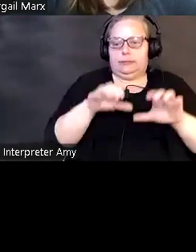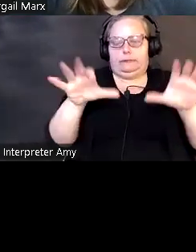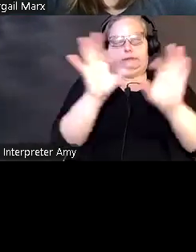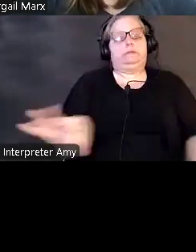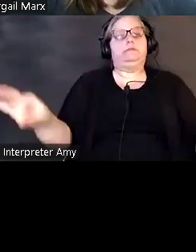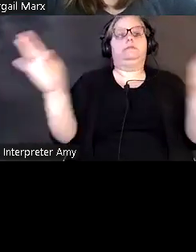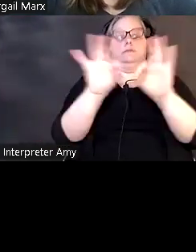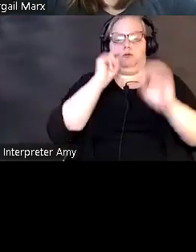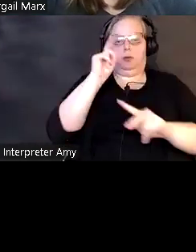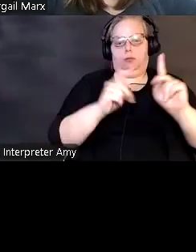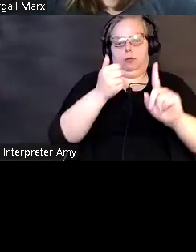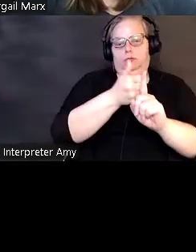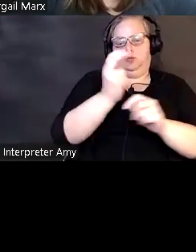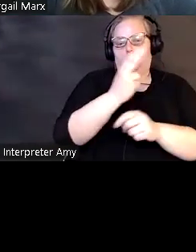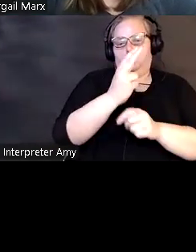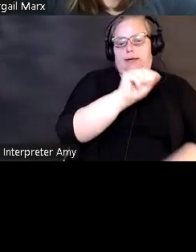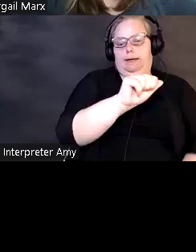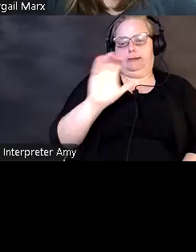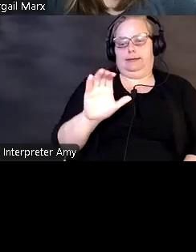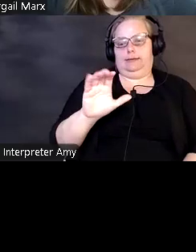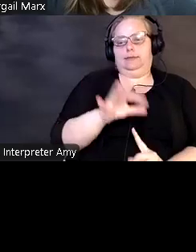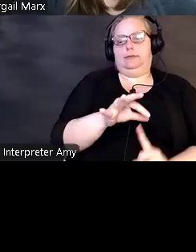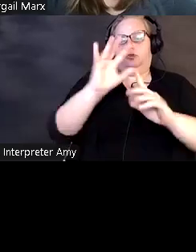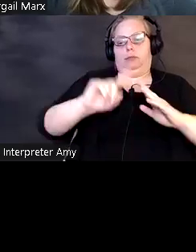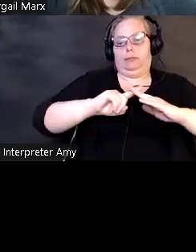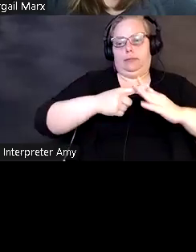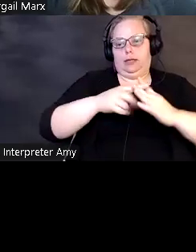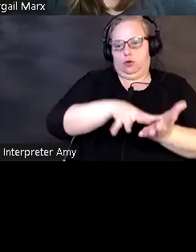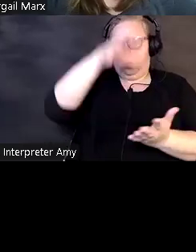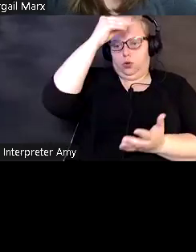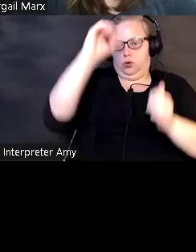especially those in the very beginning of learning to use this type of communication.